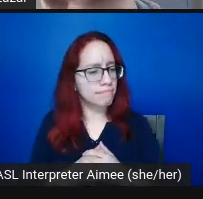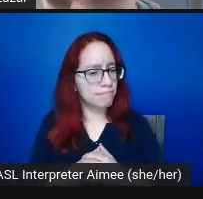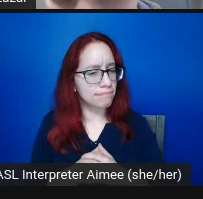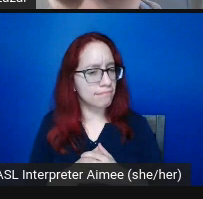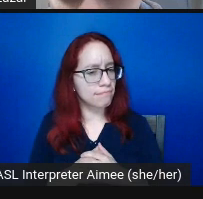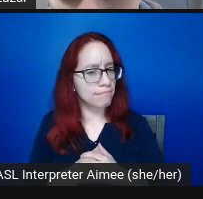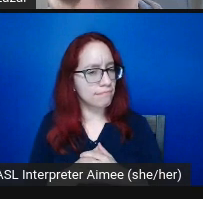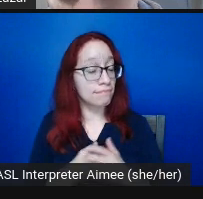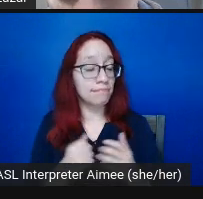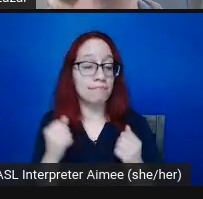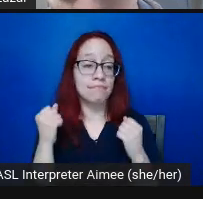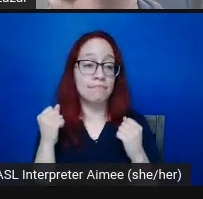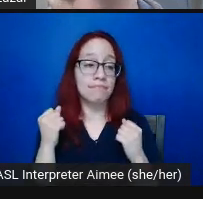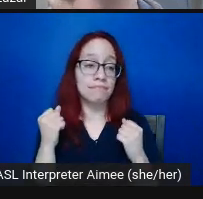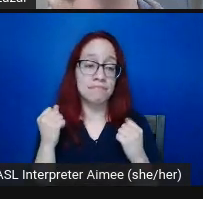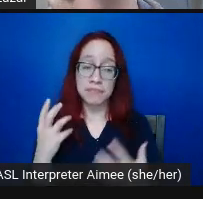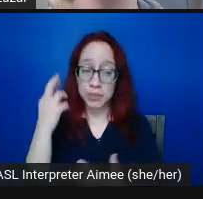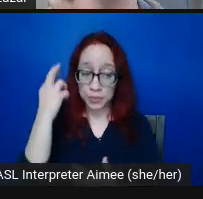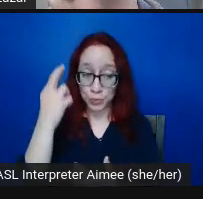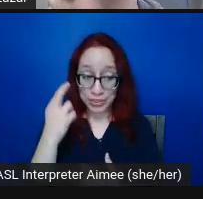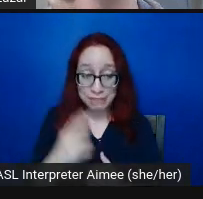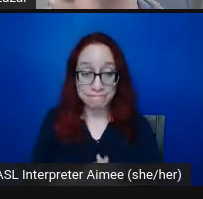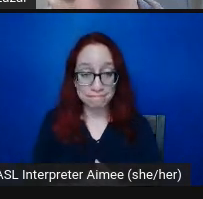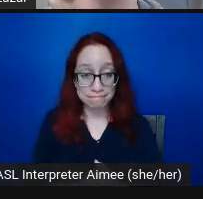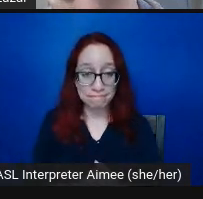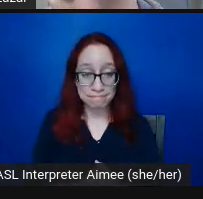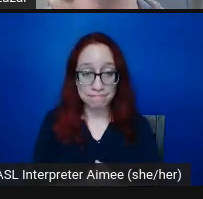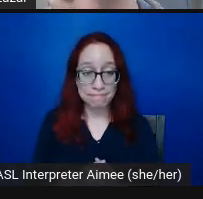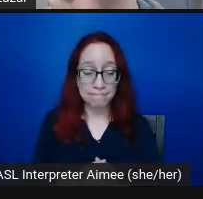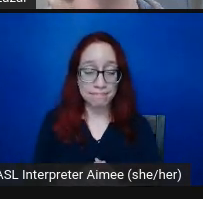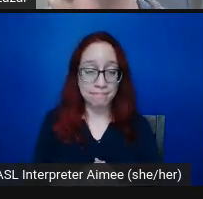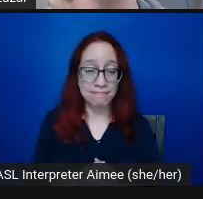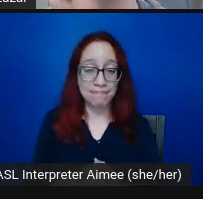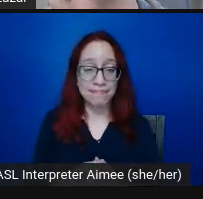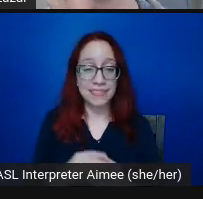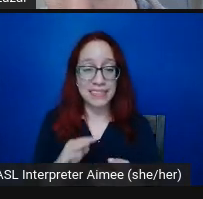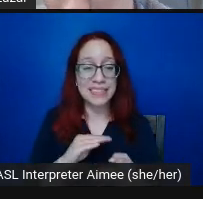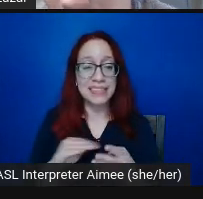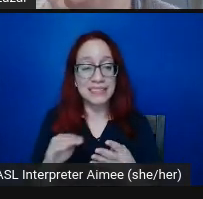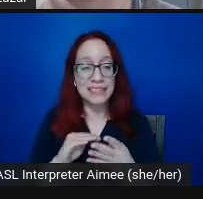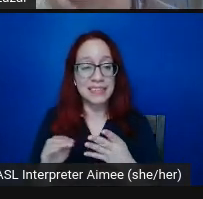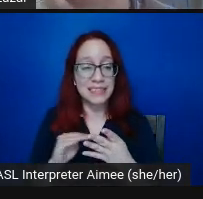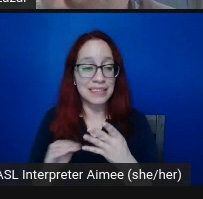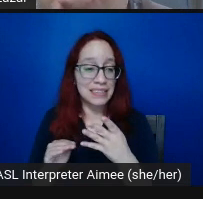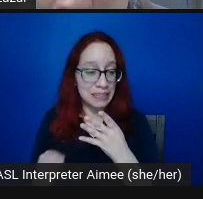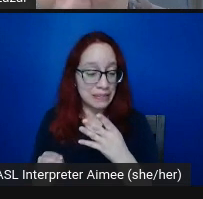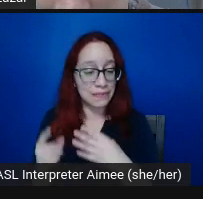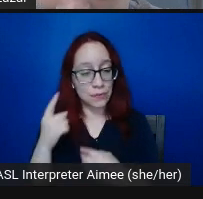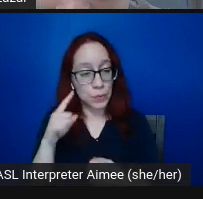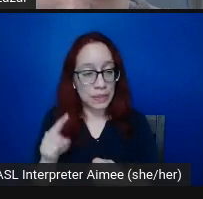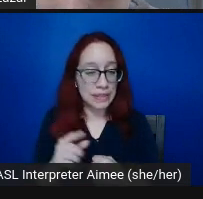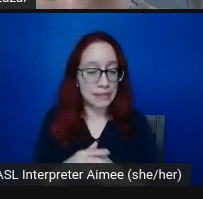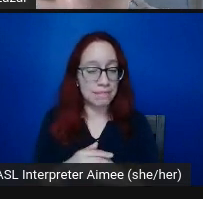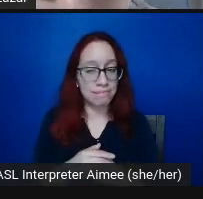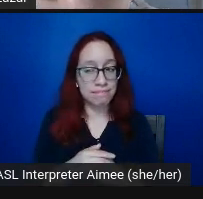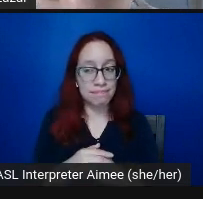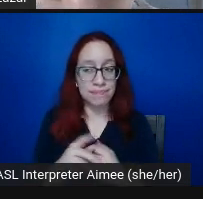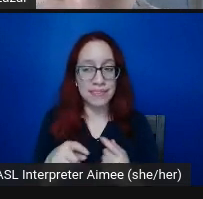Well, there are many reasons why this happens, and it is specific set